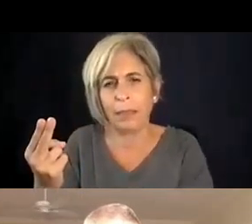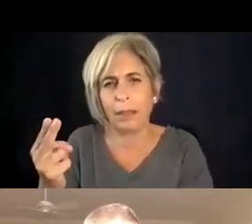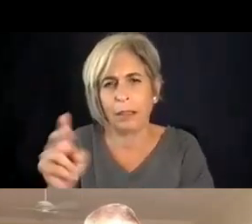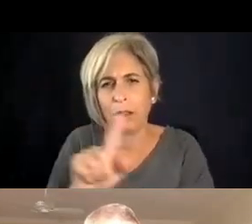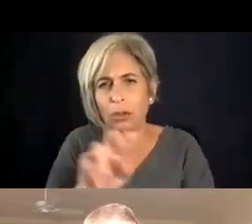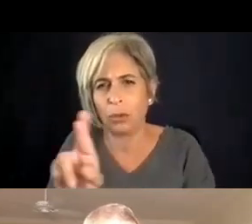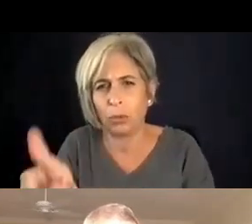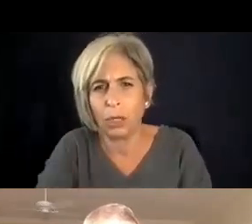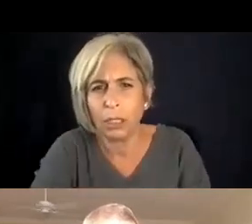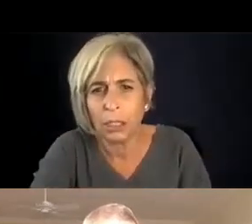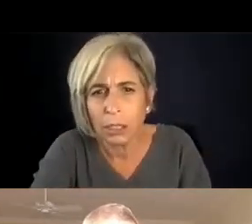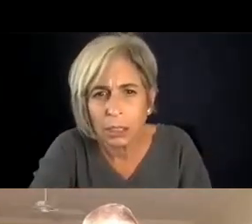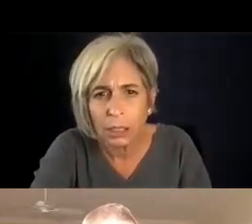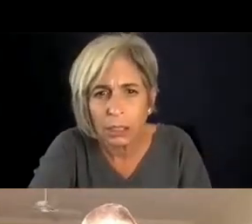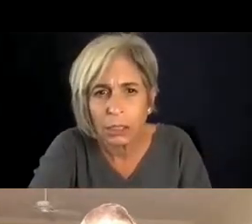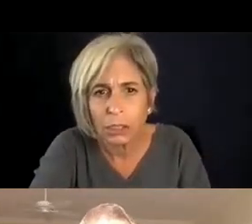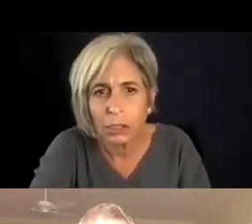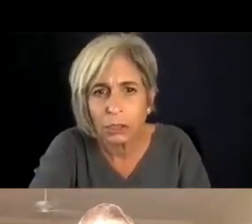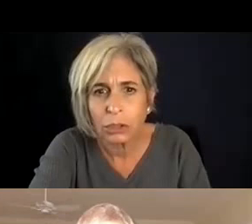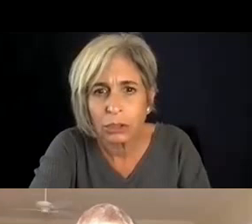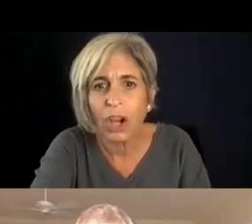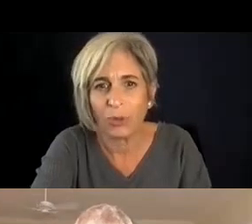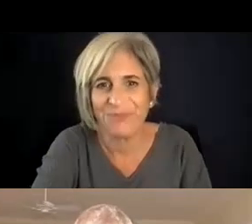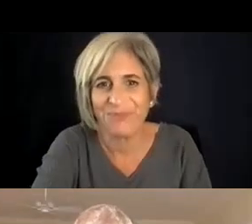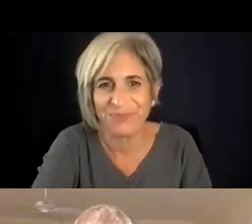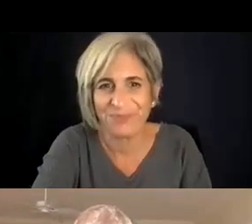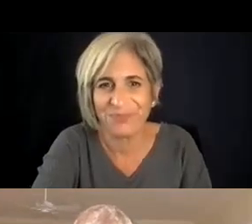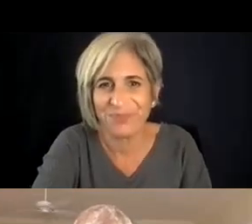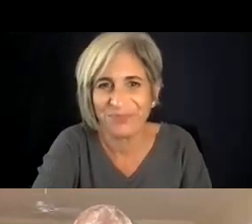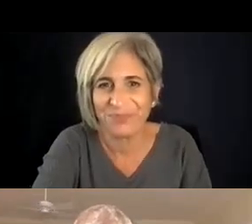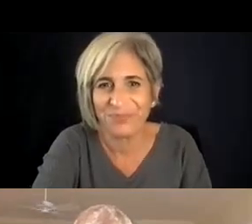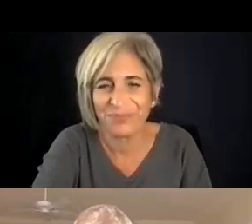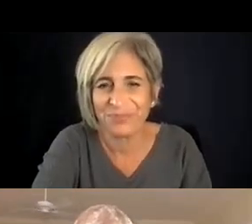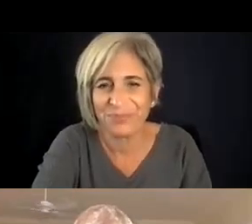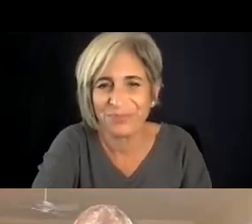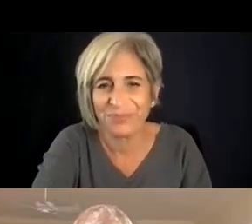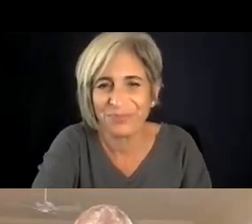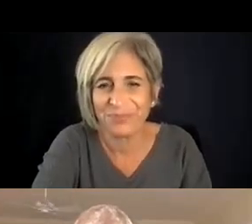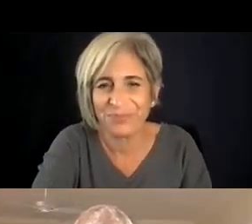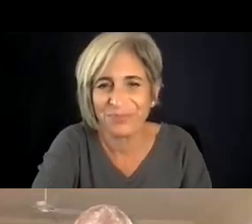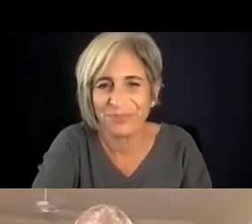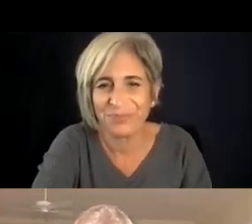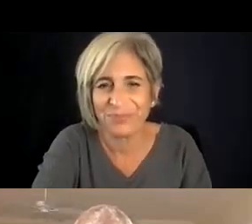there's a join button. Next to room one and room two.